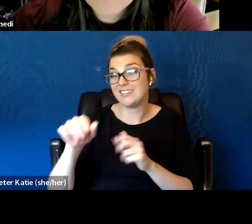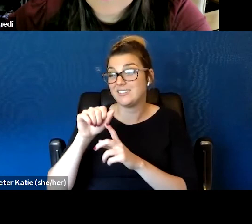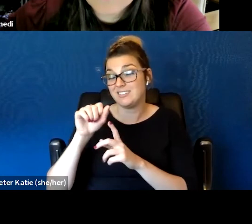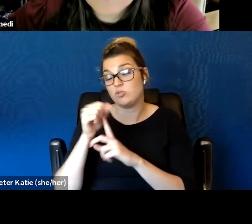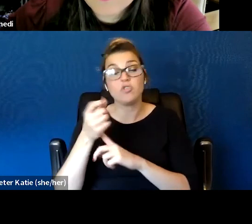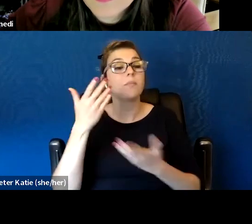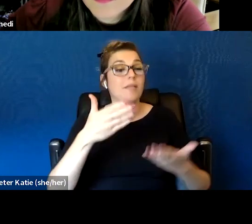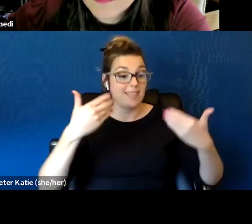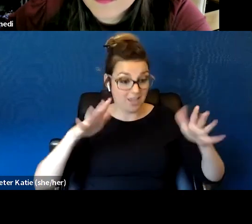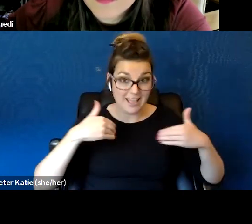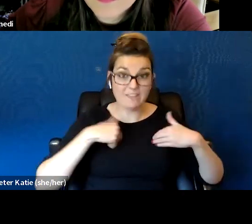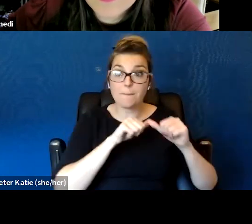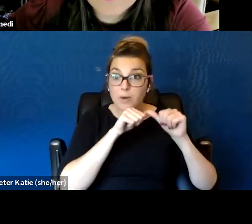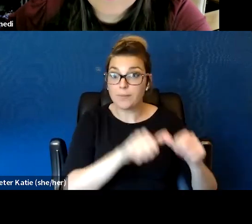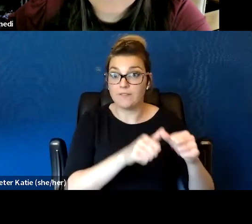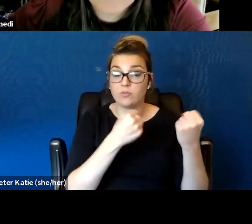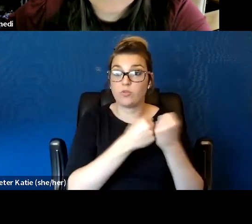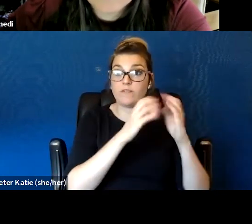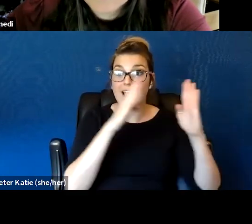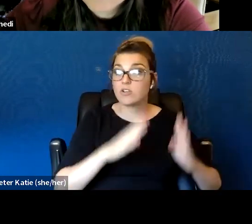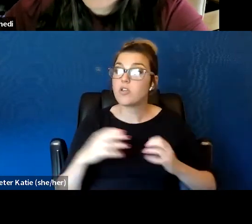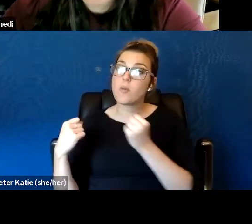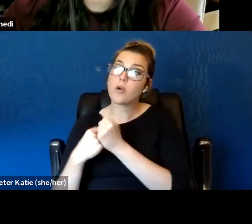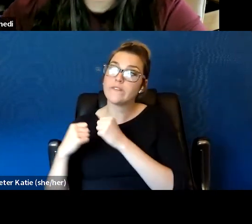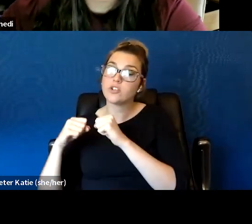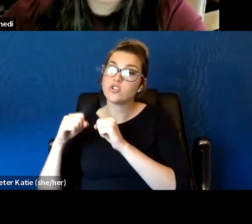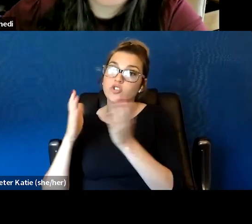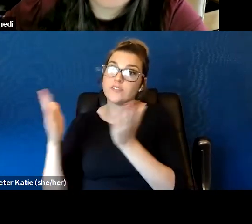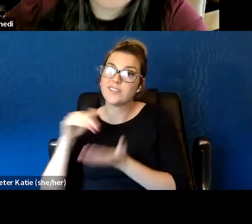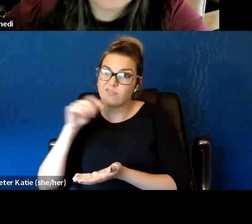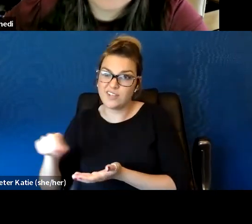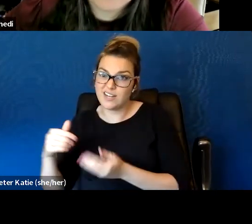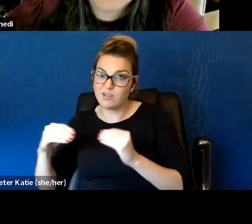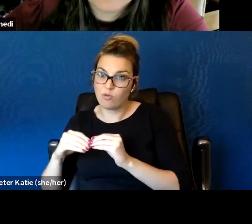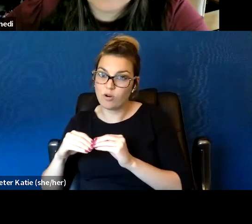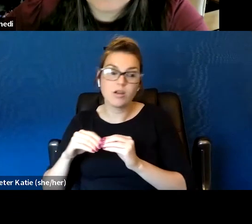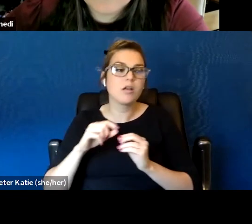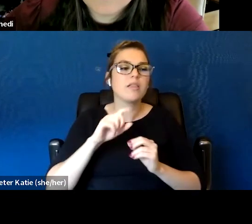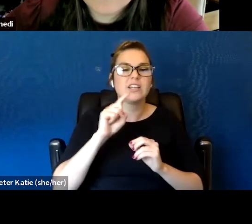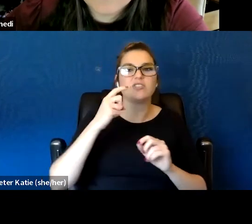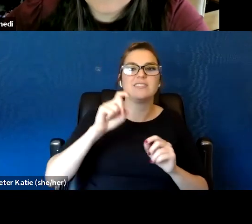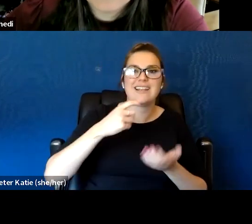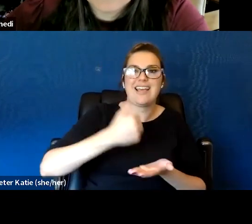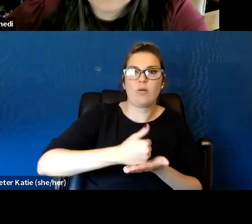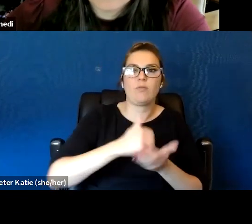they no longer need the supportive services. They only need a permanent rental subsidy, and they're ready to move on.